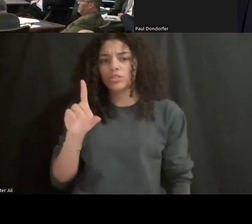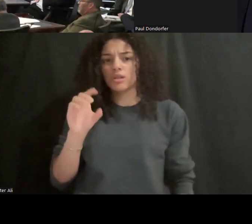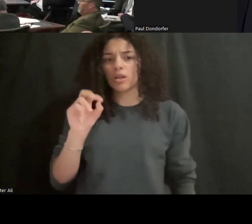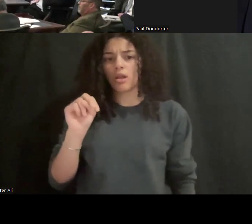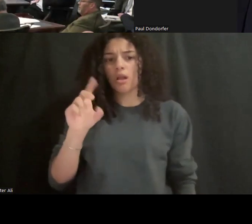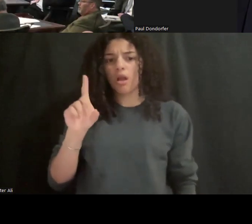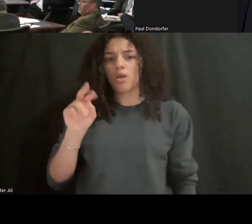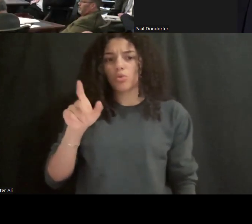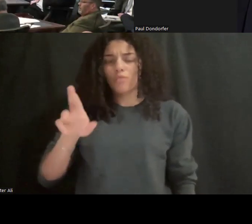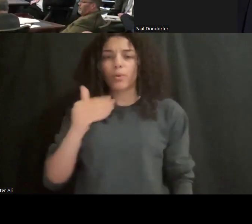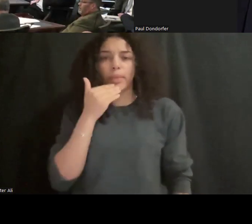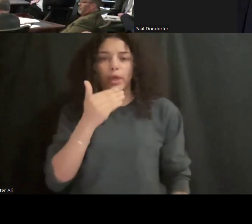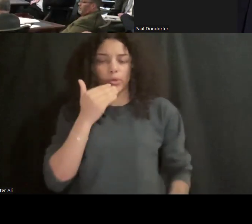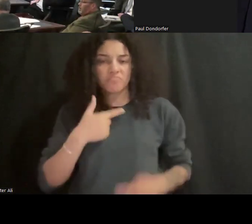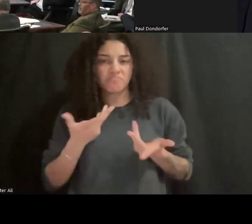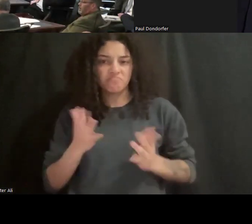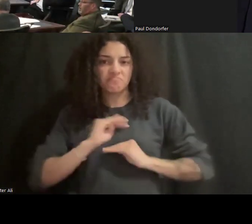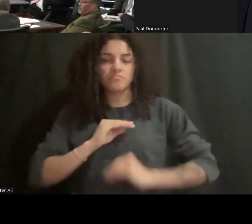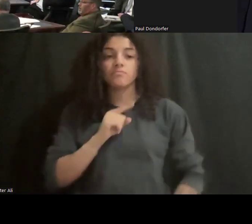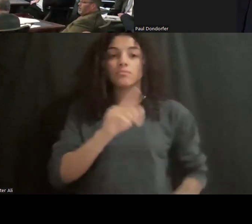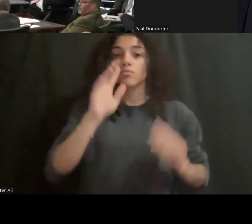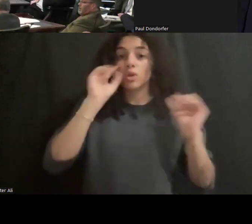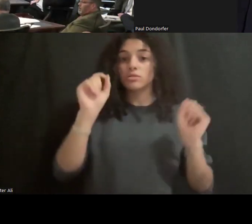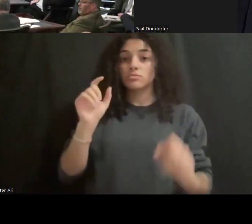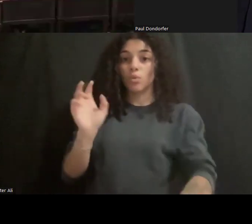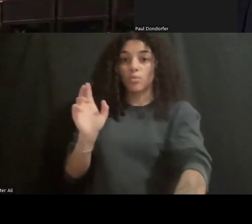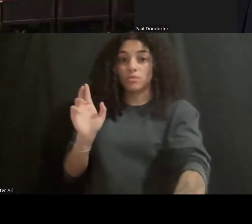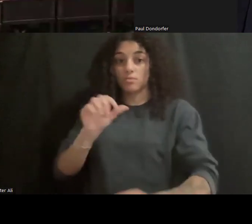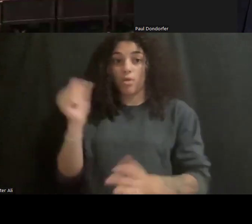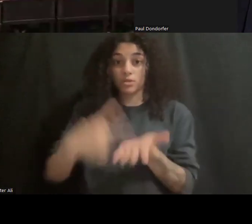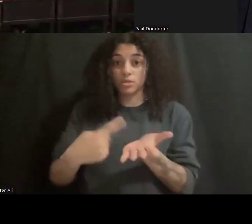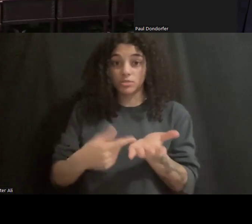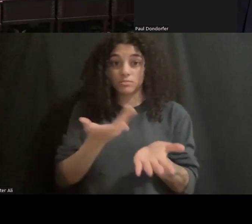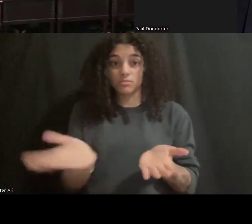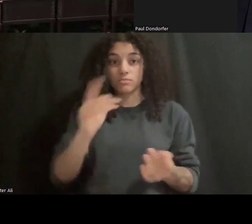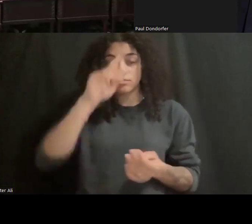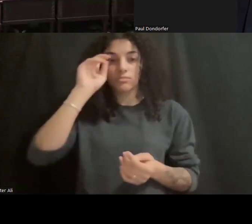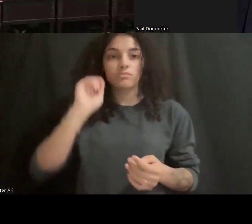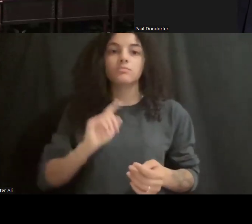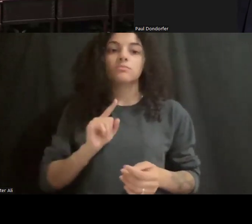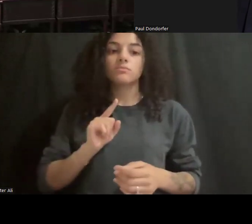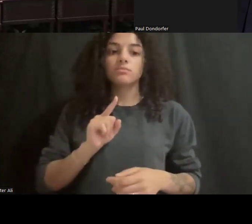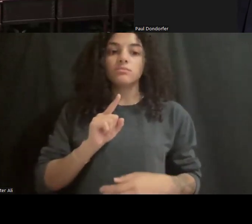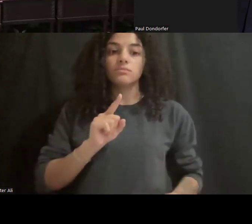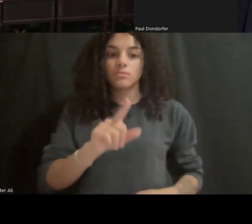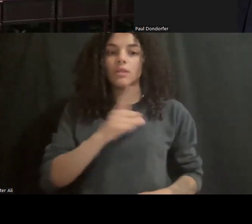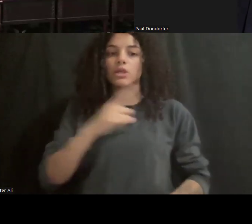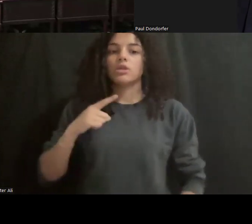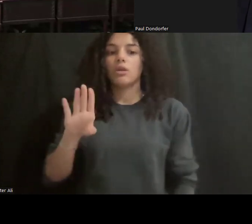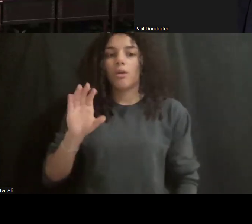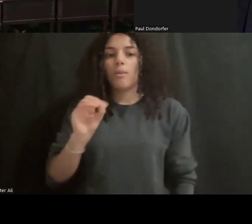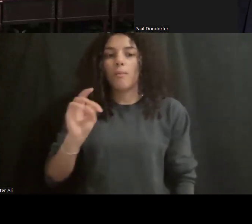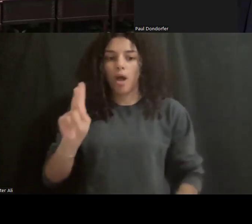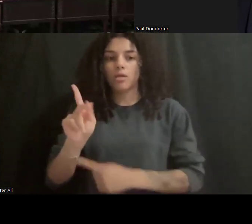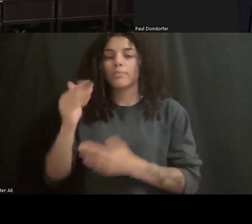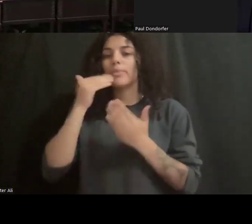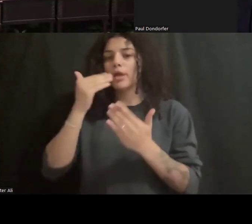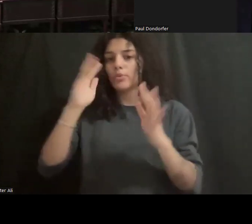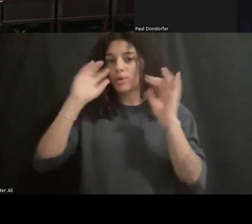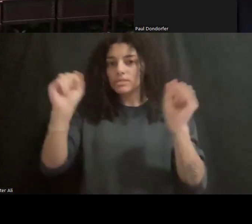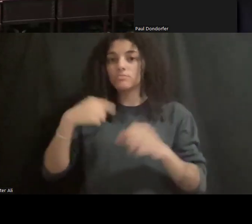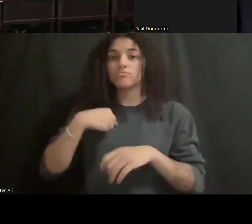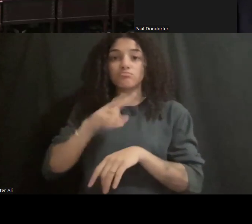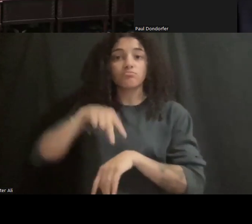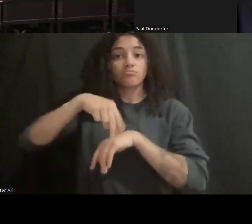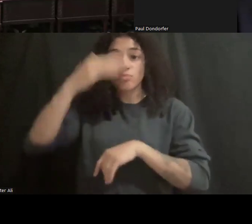other discussion Legislator Bonik Yes Thank you Madame President I rise today to explain my vote